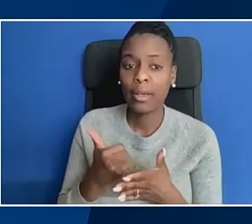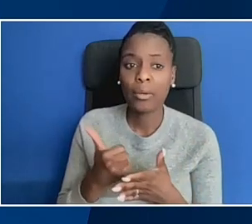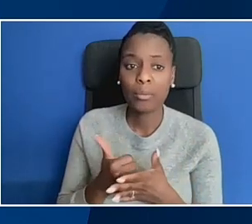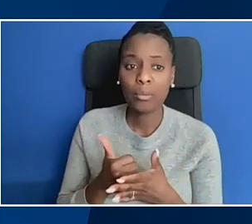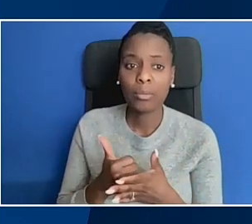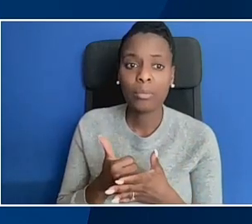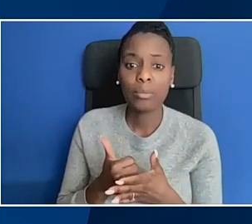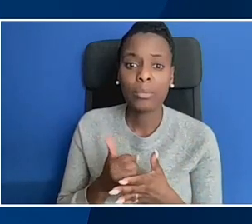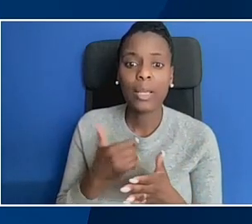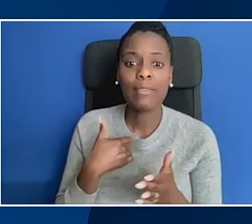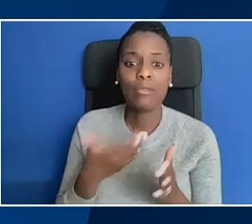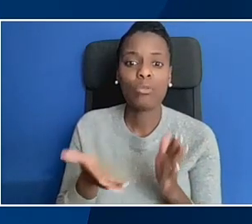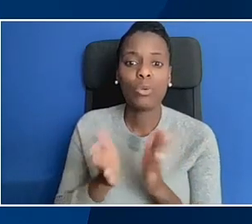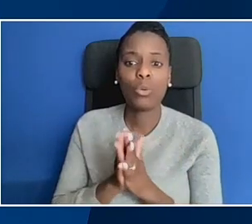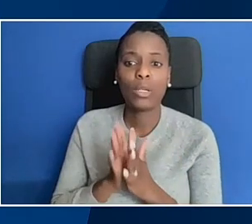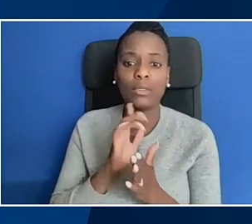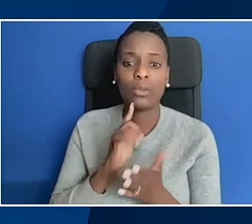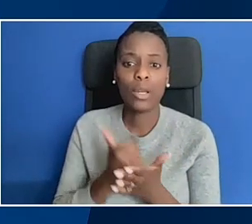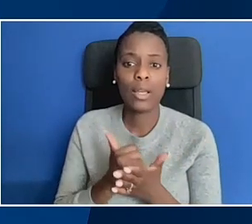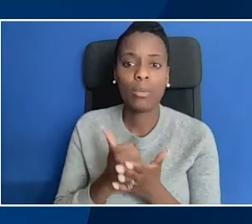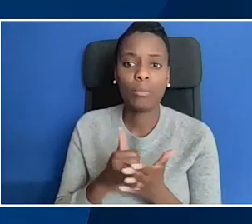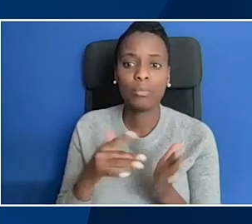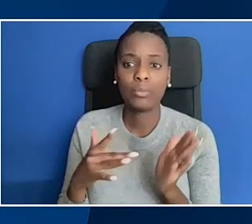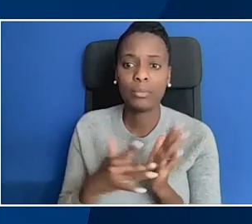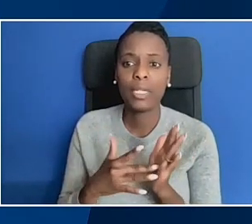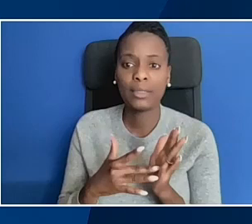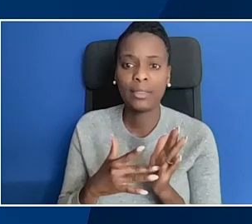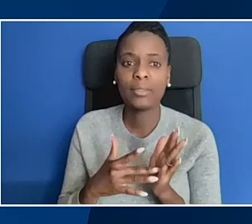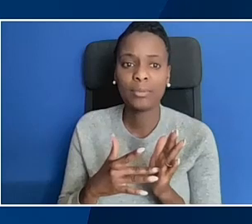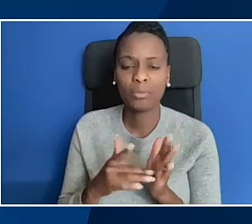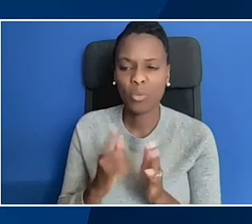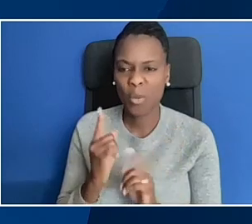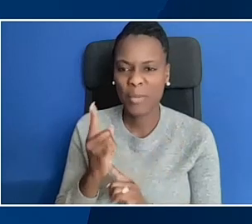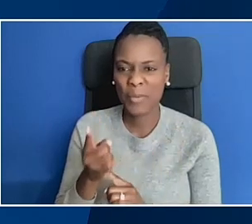for help button, I believe. Give me one moment to get that set up.